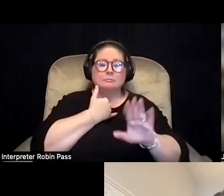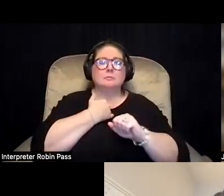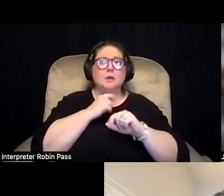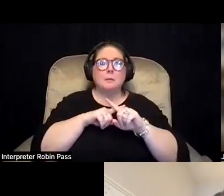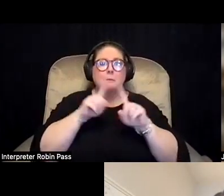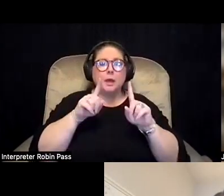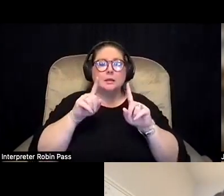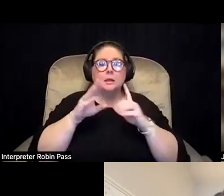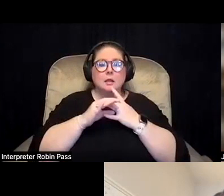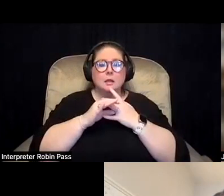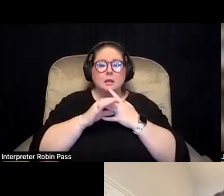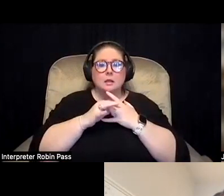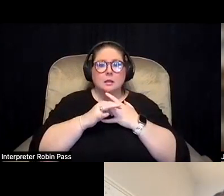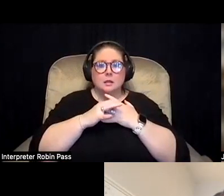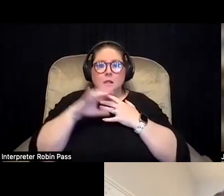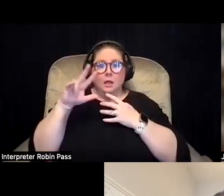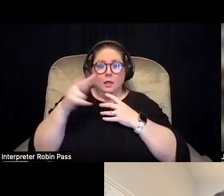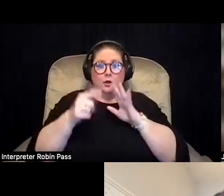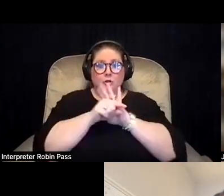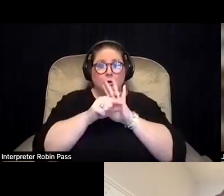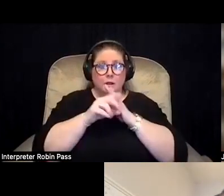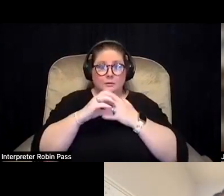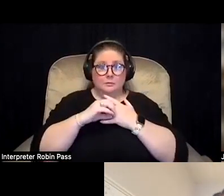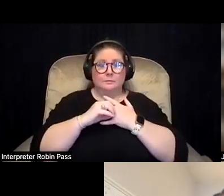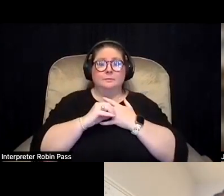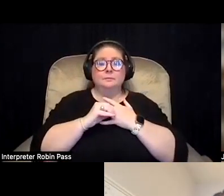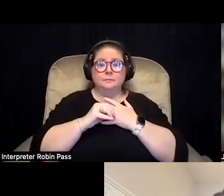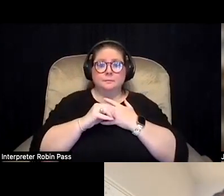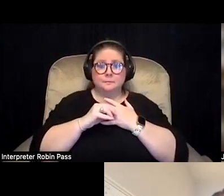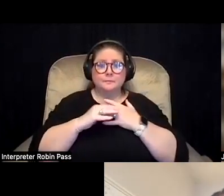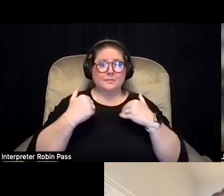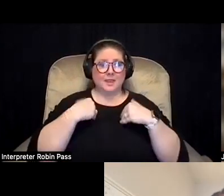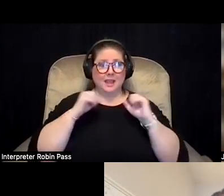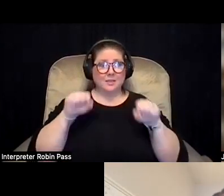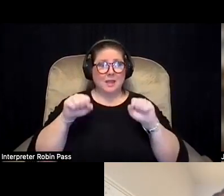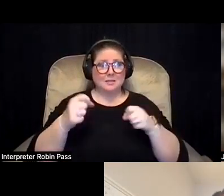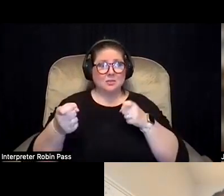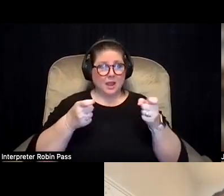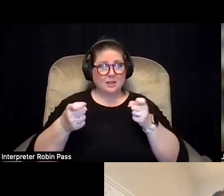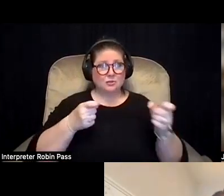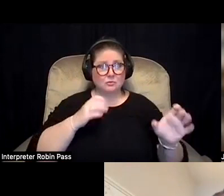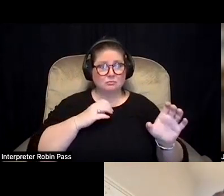as like a third grade teacher third graders have the capacity to handle these conversations right